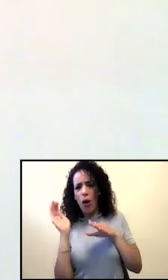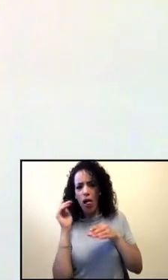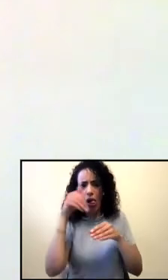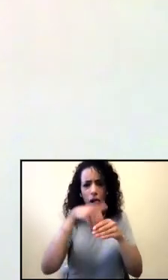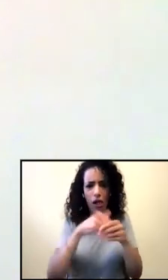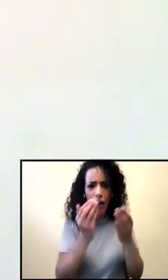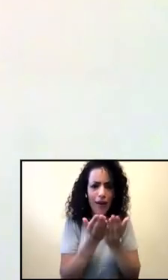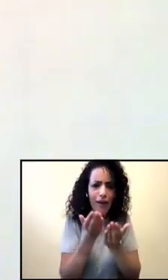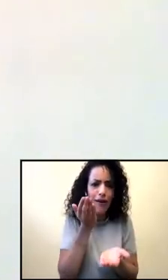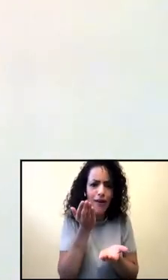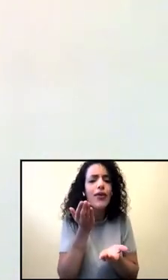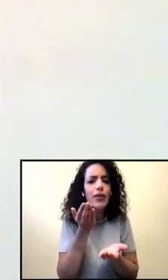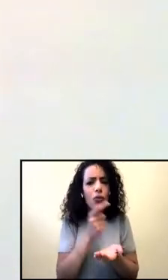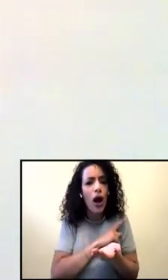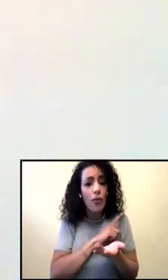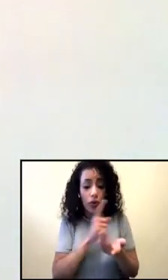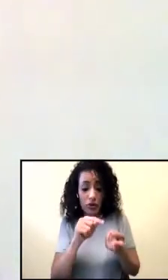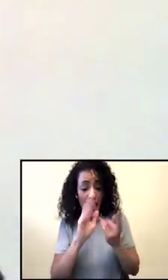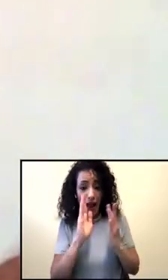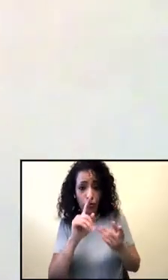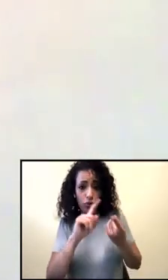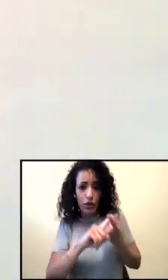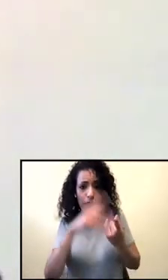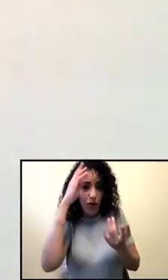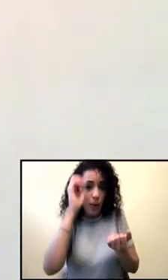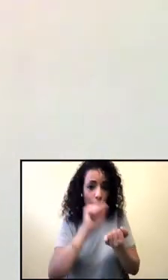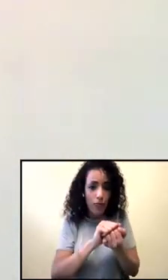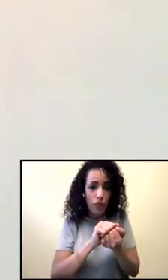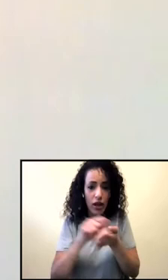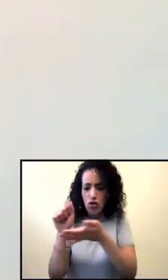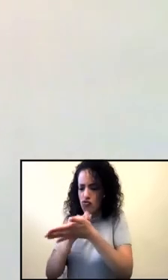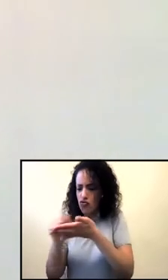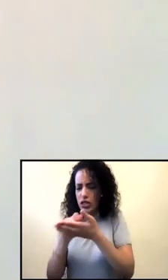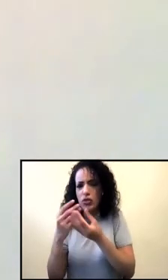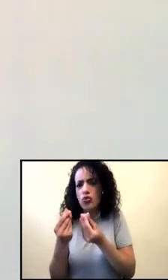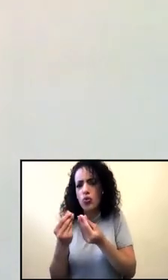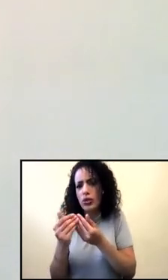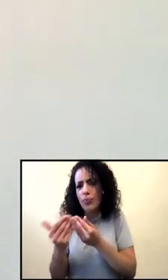its reliance on memory it's somehow seen as more subjective than other archival sources.